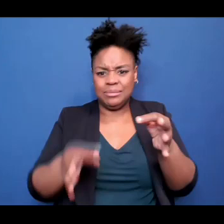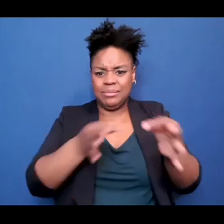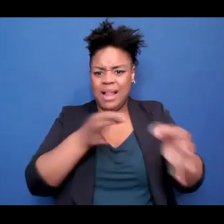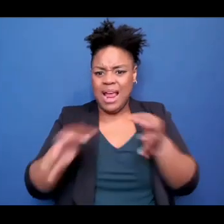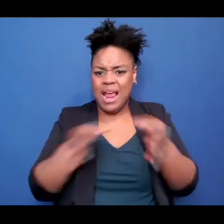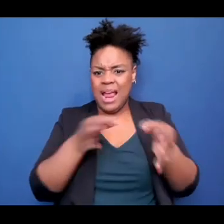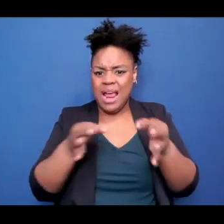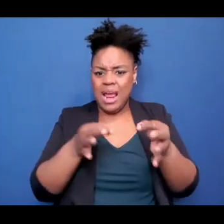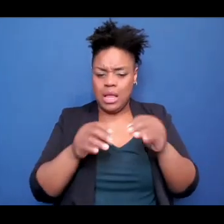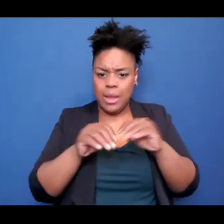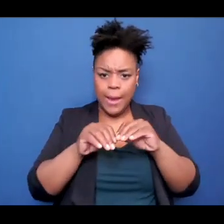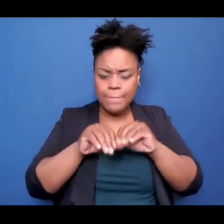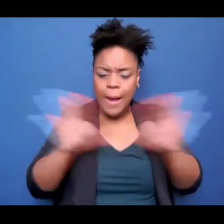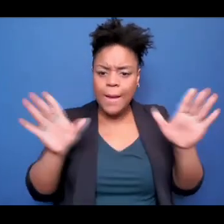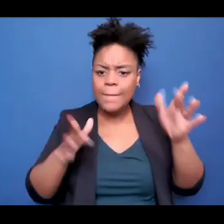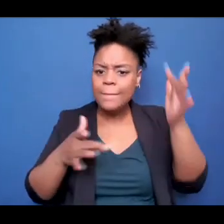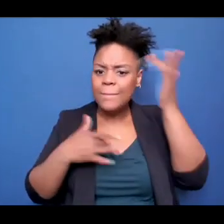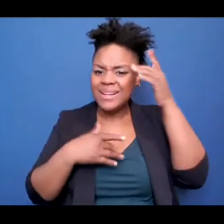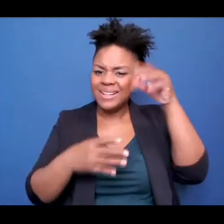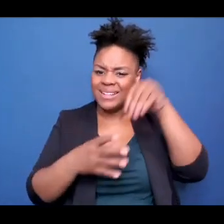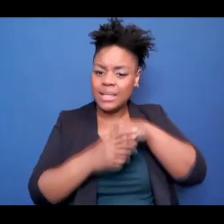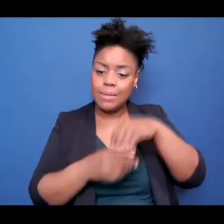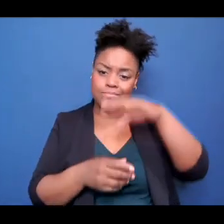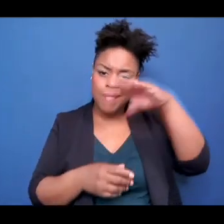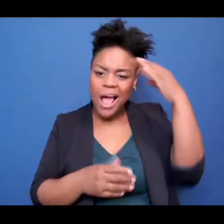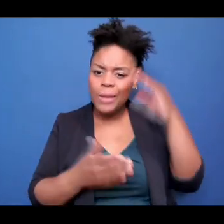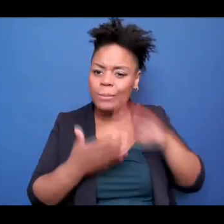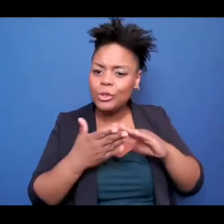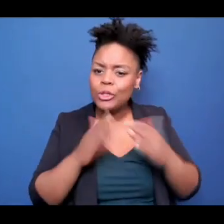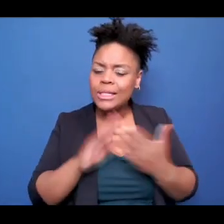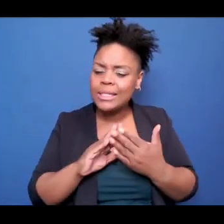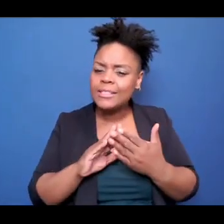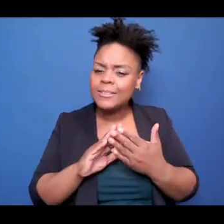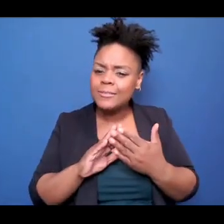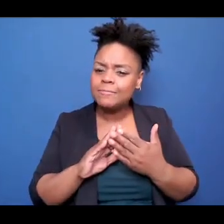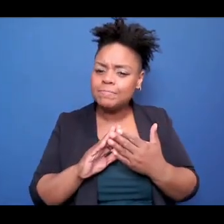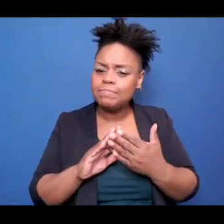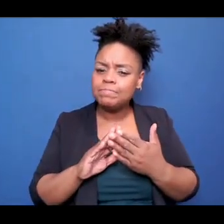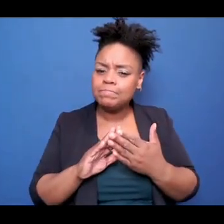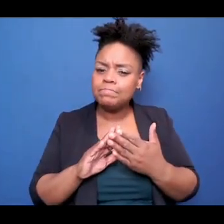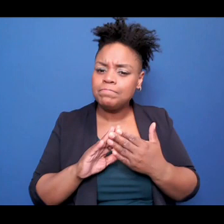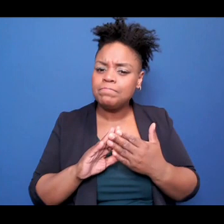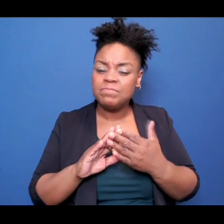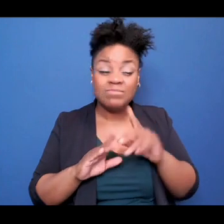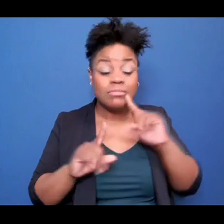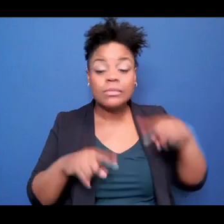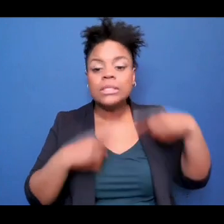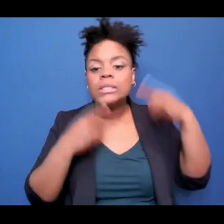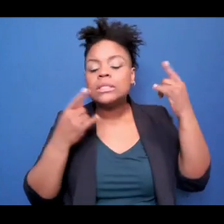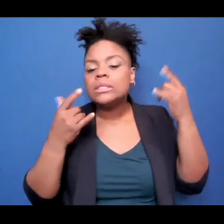DISEASE ON BLACK RESIDENTS. TO SEE THE SAME TROPES AND SAME RACIAL DESIGNATION COLORED